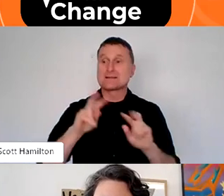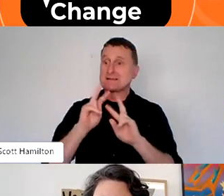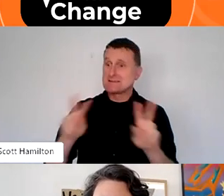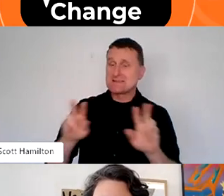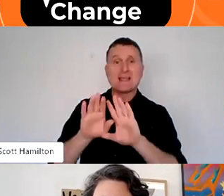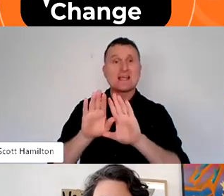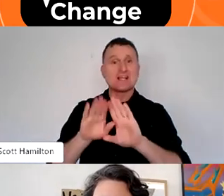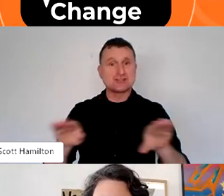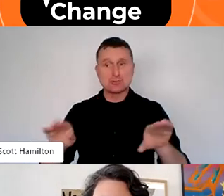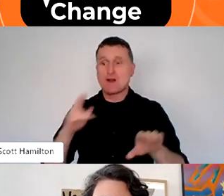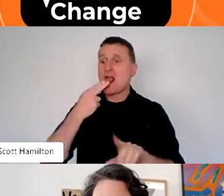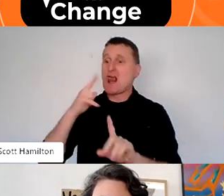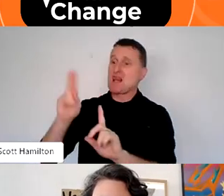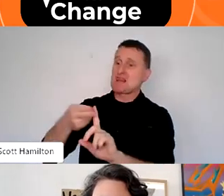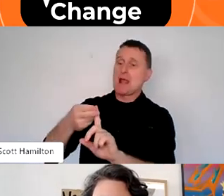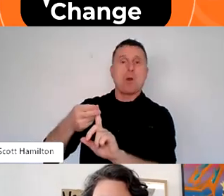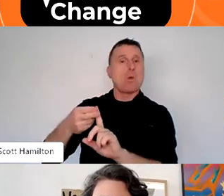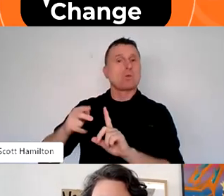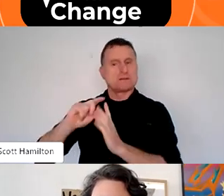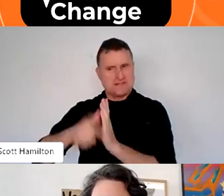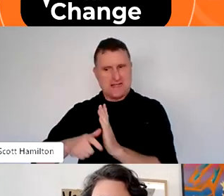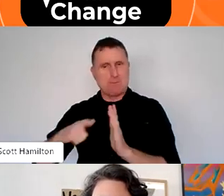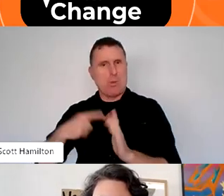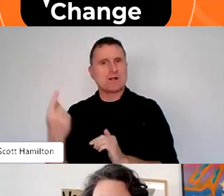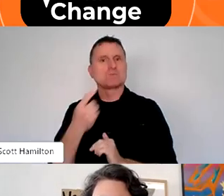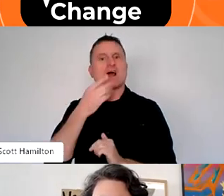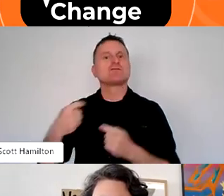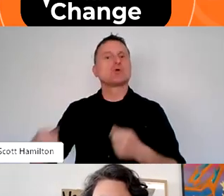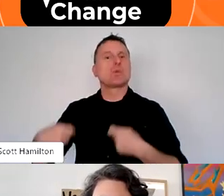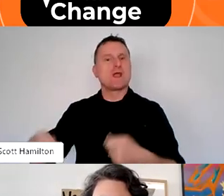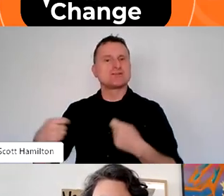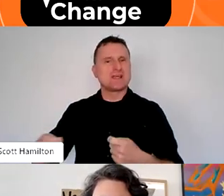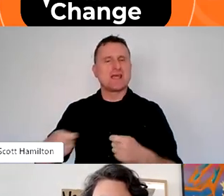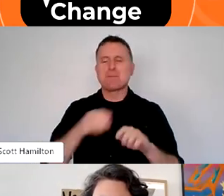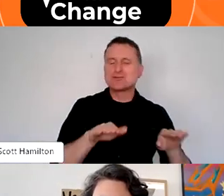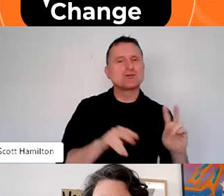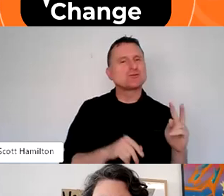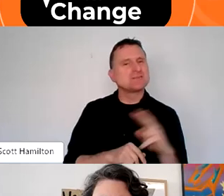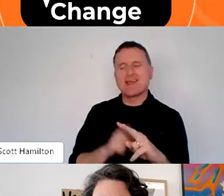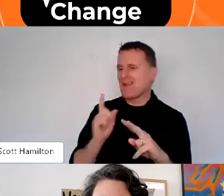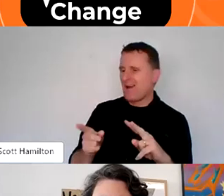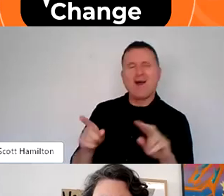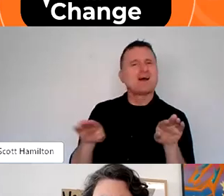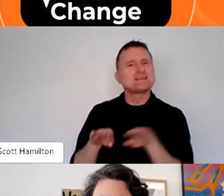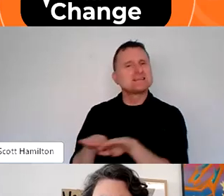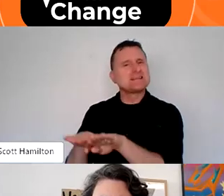disabled because they're in a wheelchair and see them as being just the same as everyone else, even though they can't verbalise, they can't